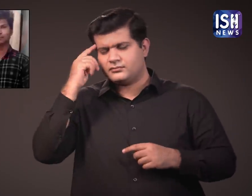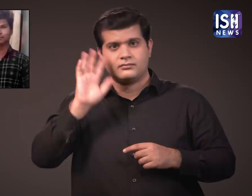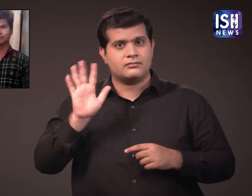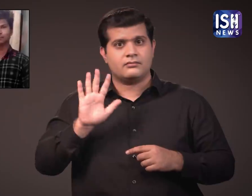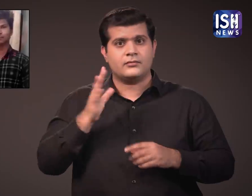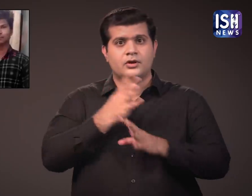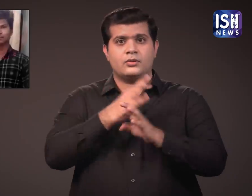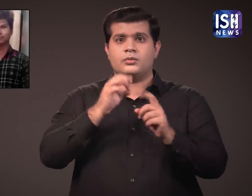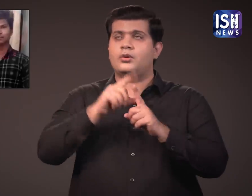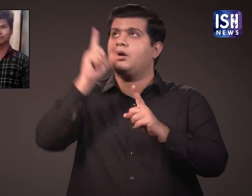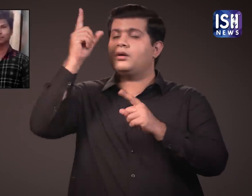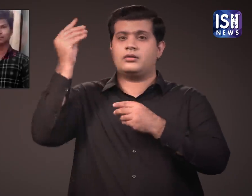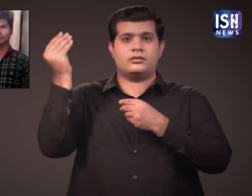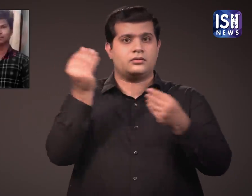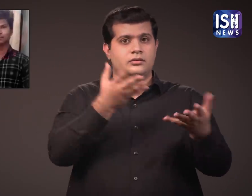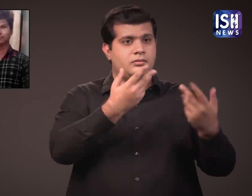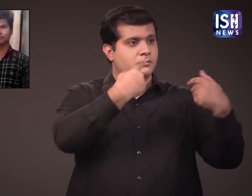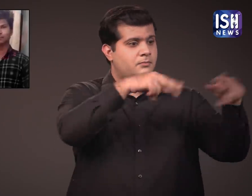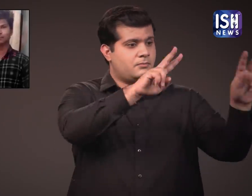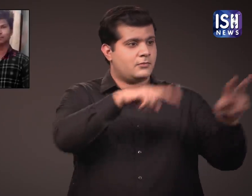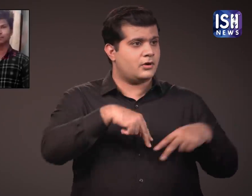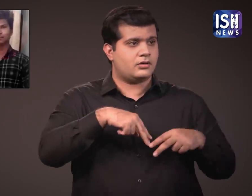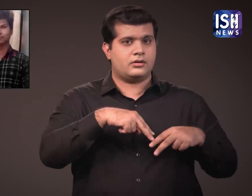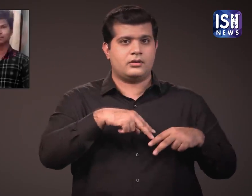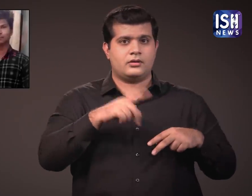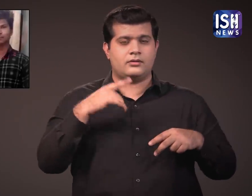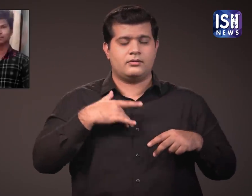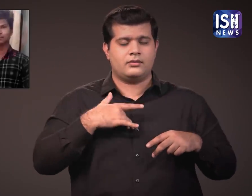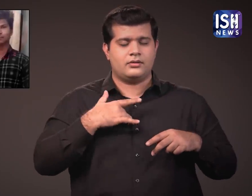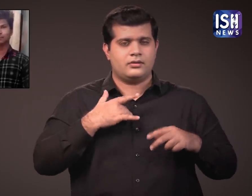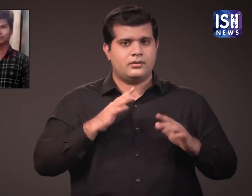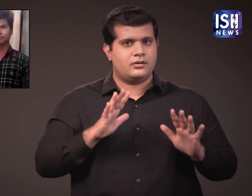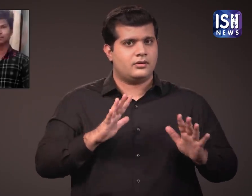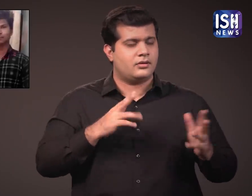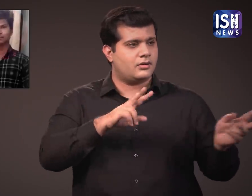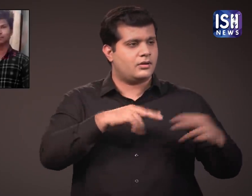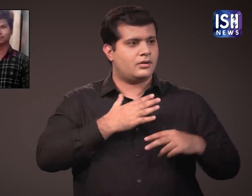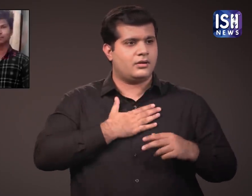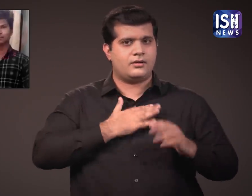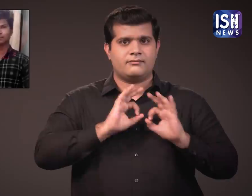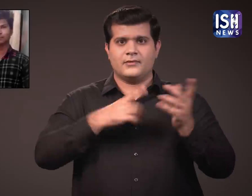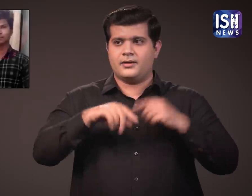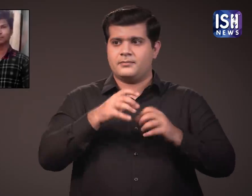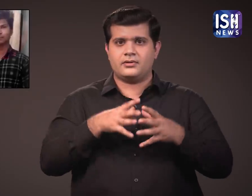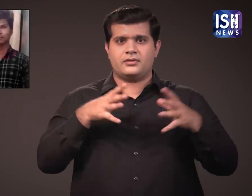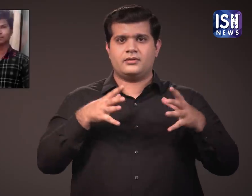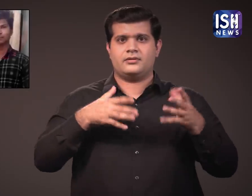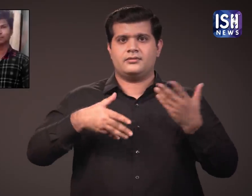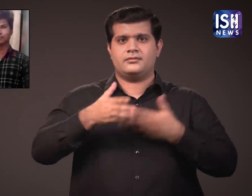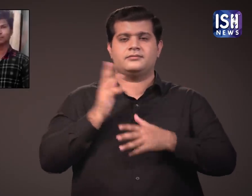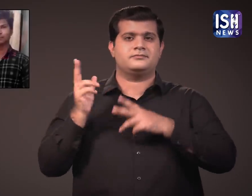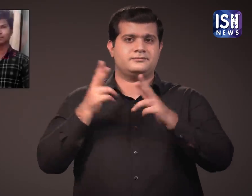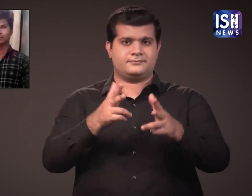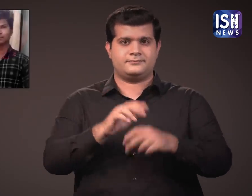By the grace of God she is back with us.”